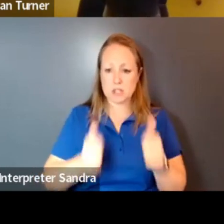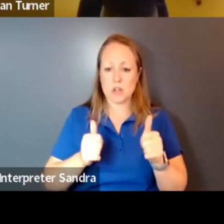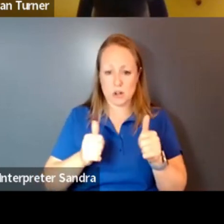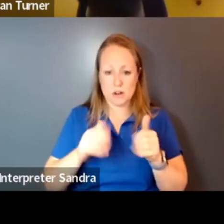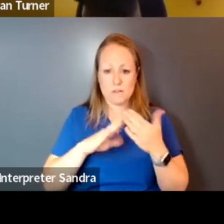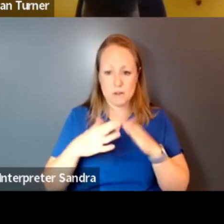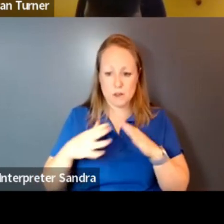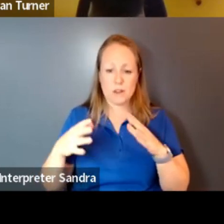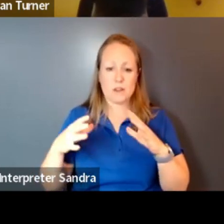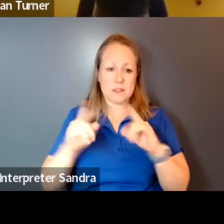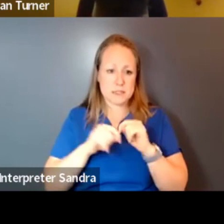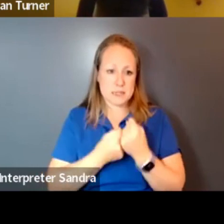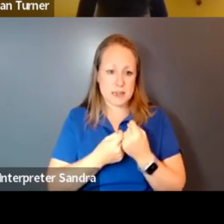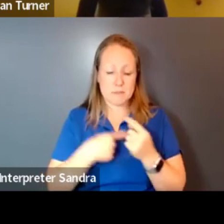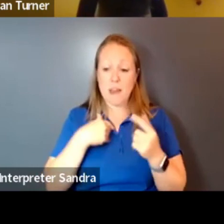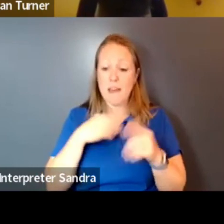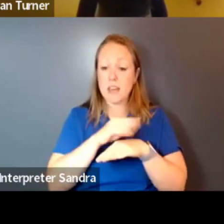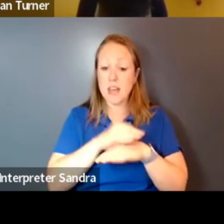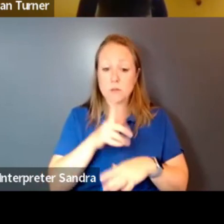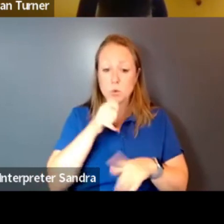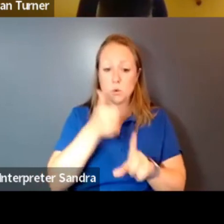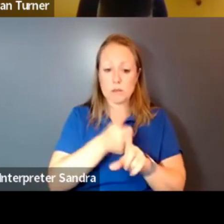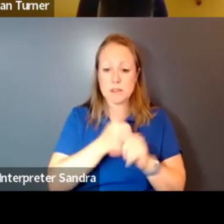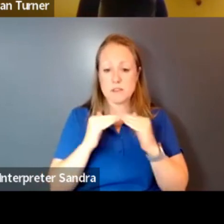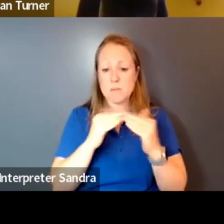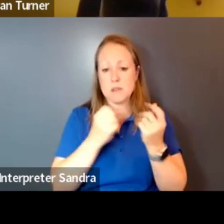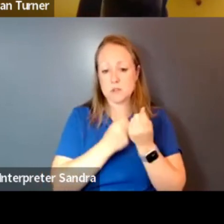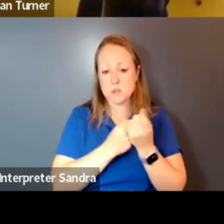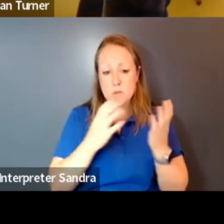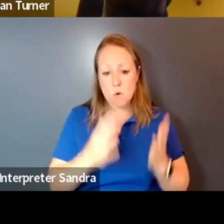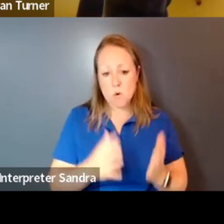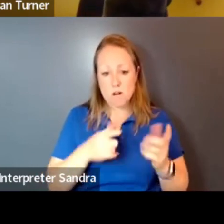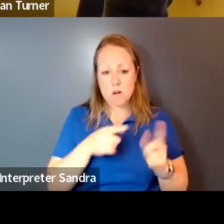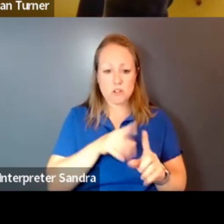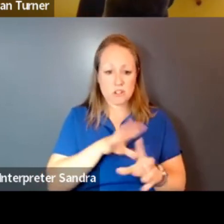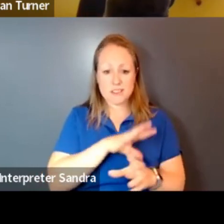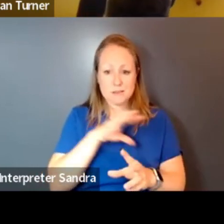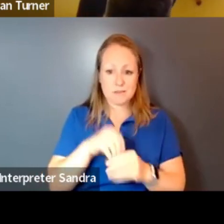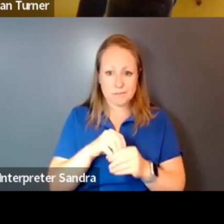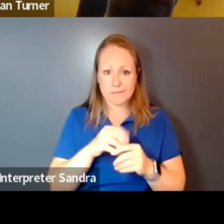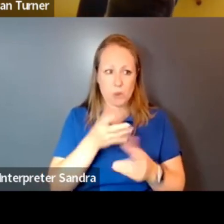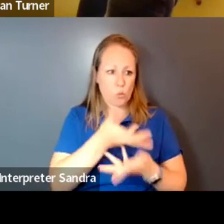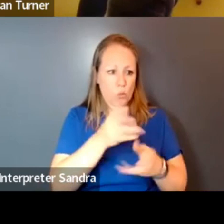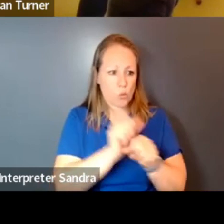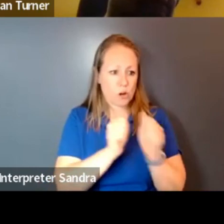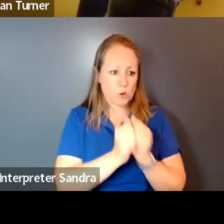that is a peer supporter, and she's been with him for like, 1011 years, and she has just been able to be with him. He's